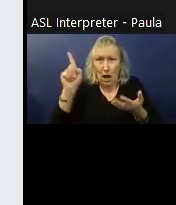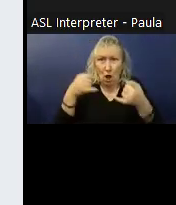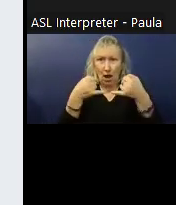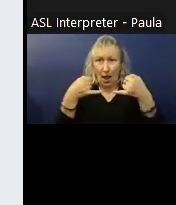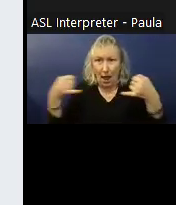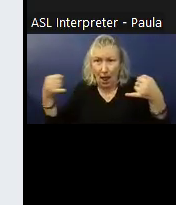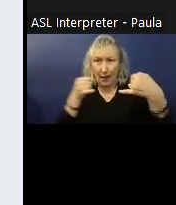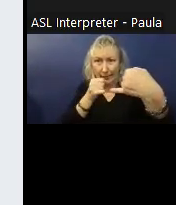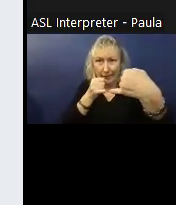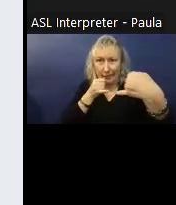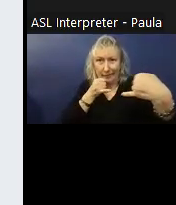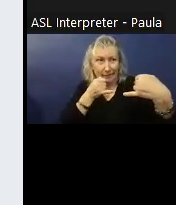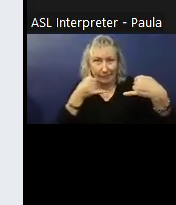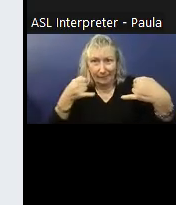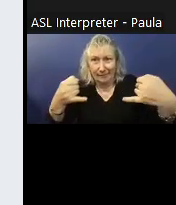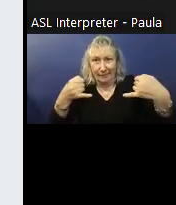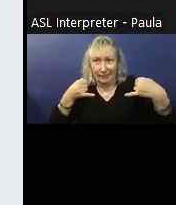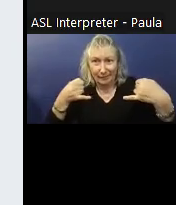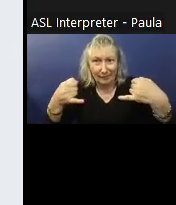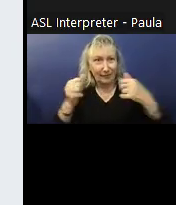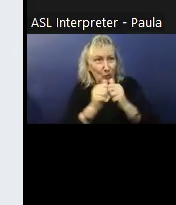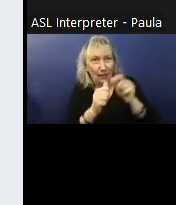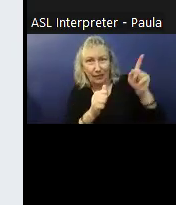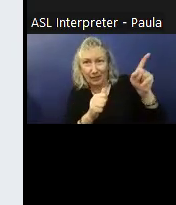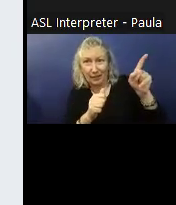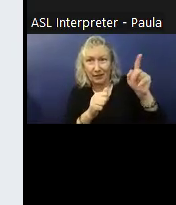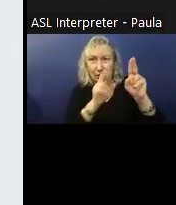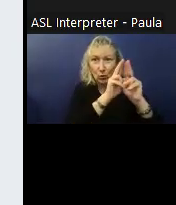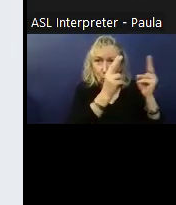I'm assuming the statutes that that are part and parcel to union involvement.